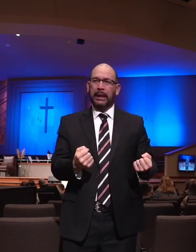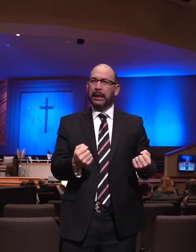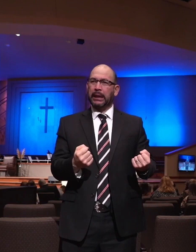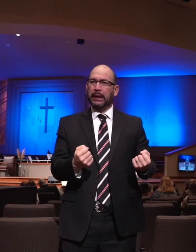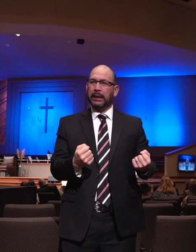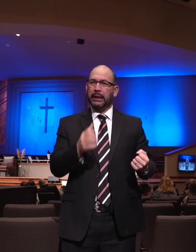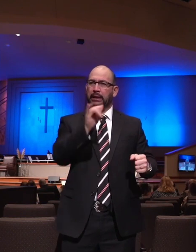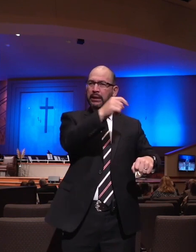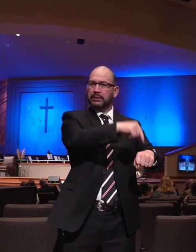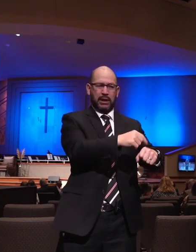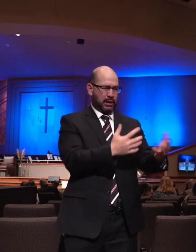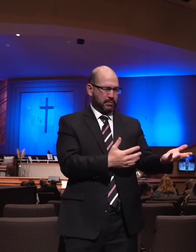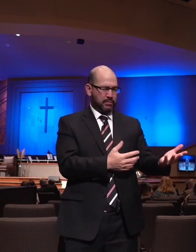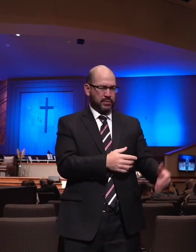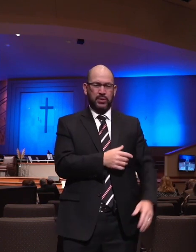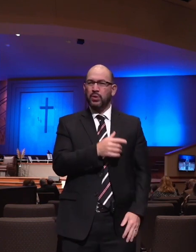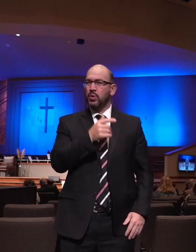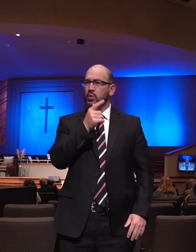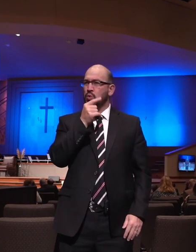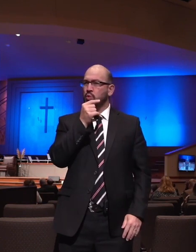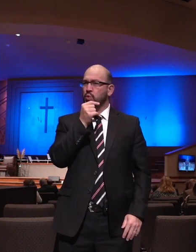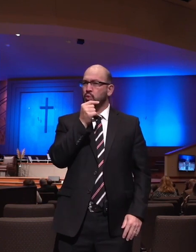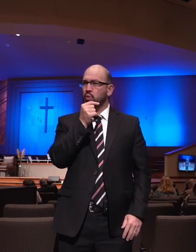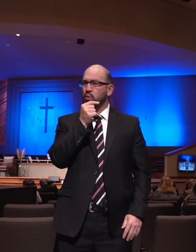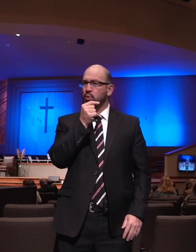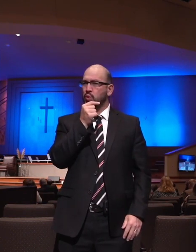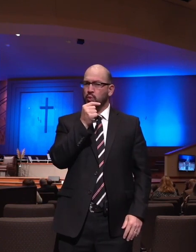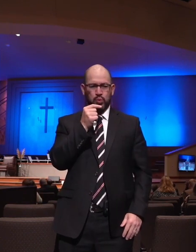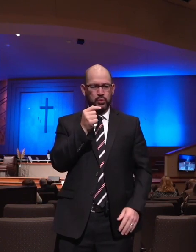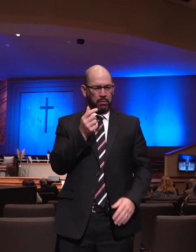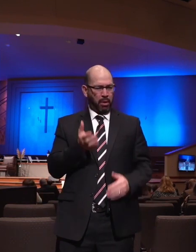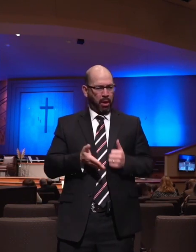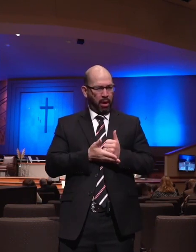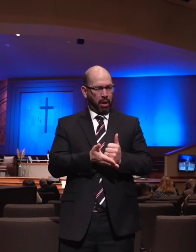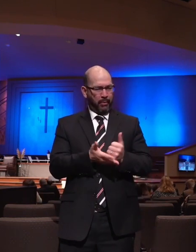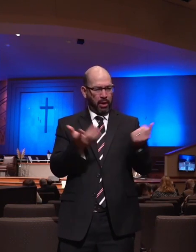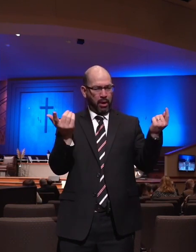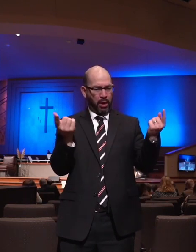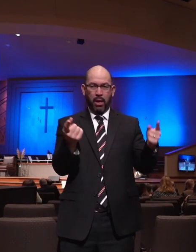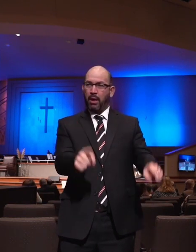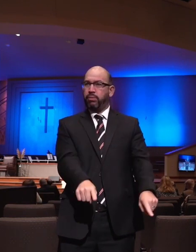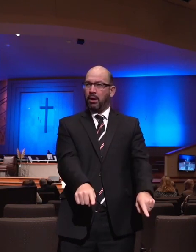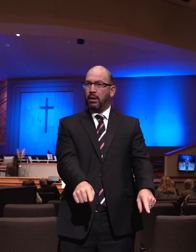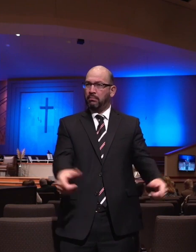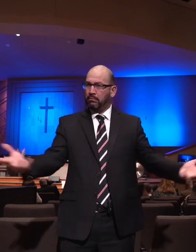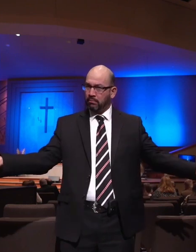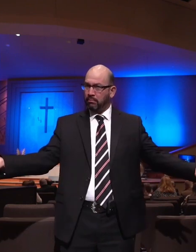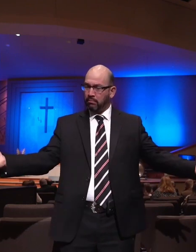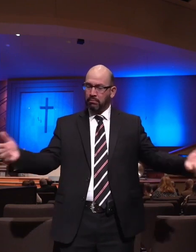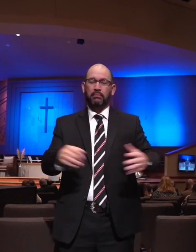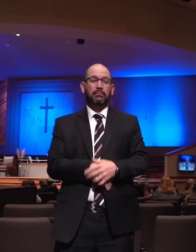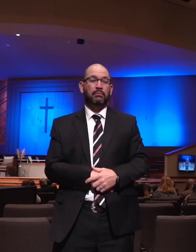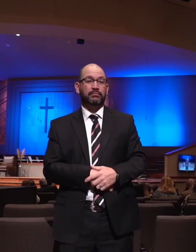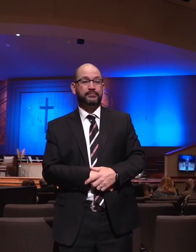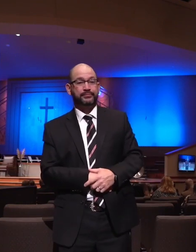who was it that caused Naaman to be healed now I know you got your thought